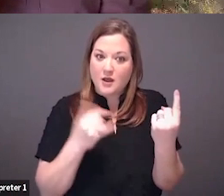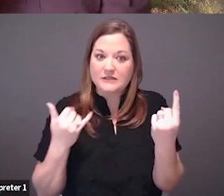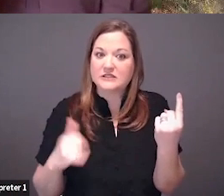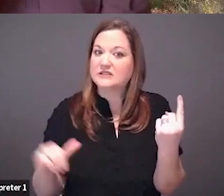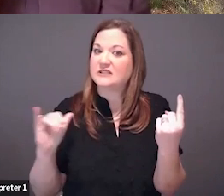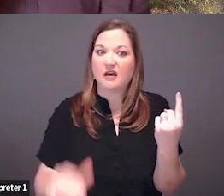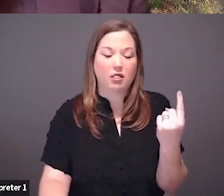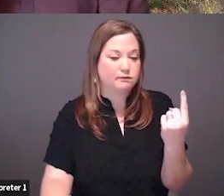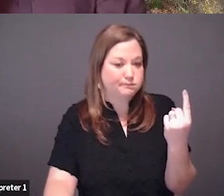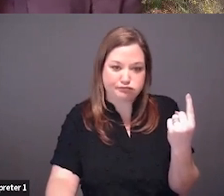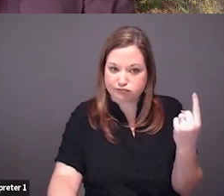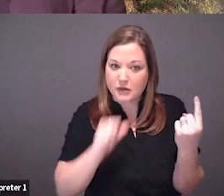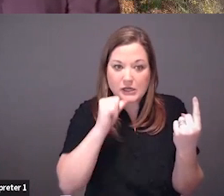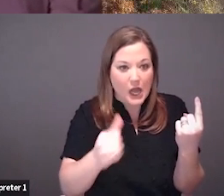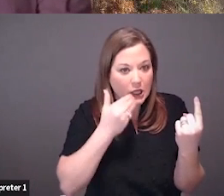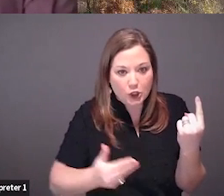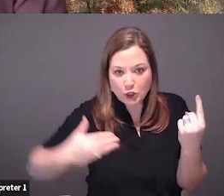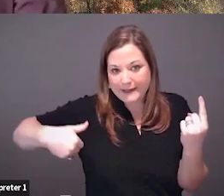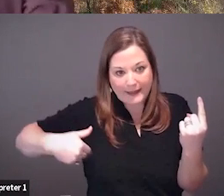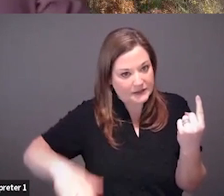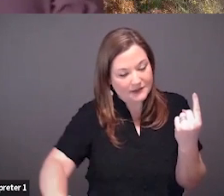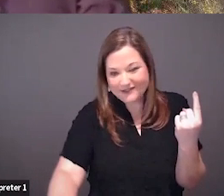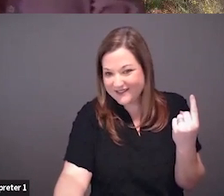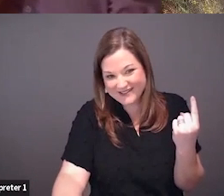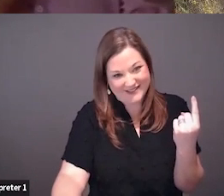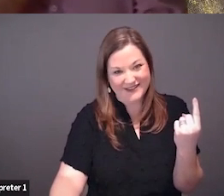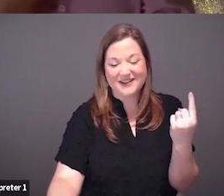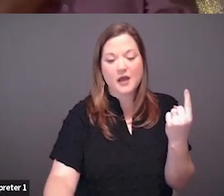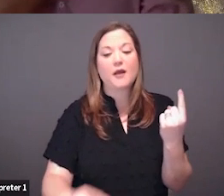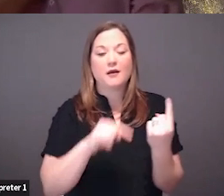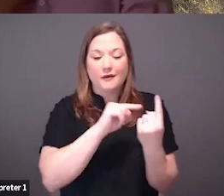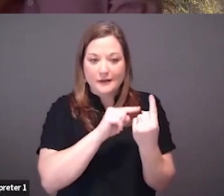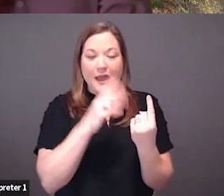It's not in good shape right now. Then we have a select image field